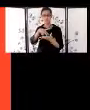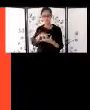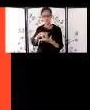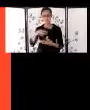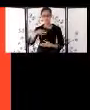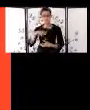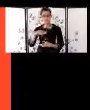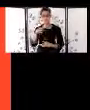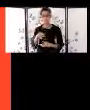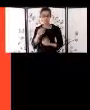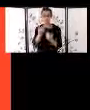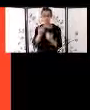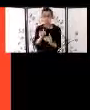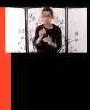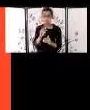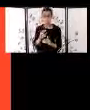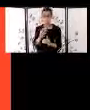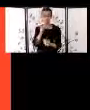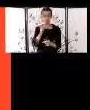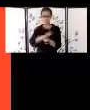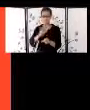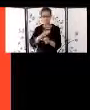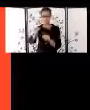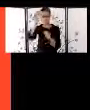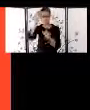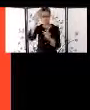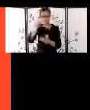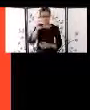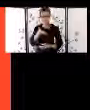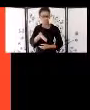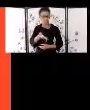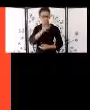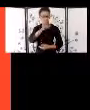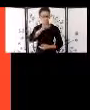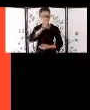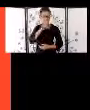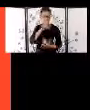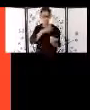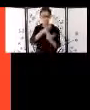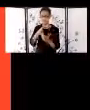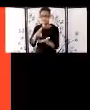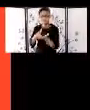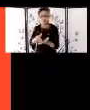responses that do not sufficiently address the criteria of the program. Weak applications